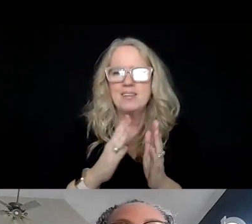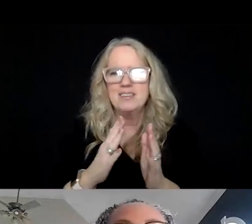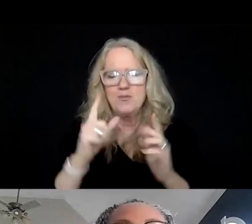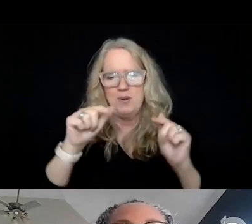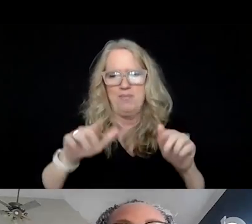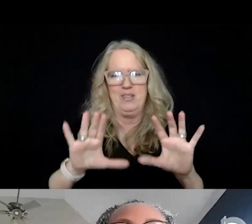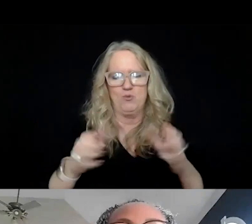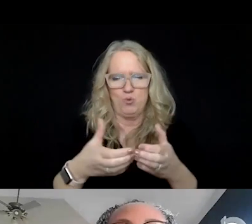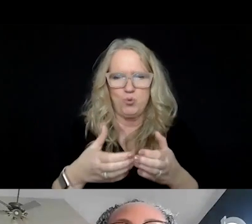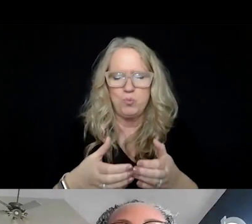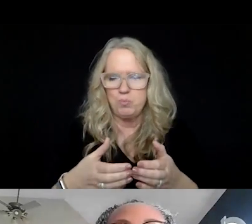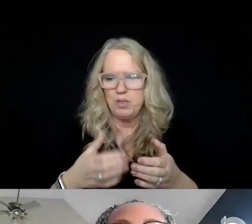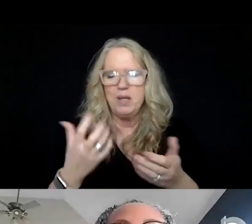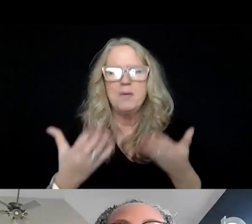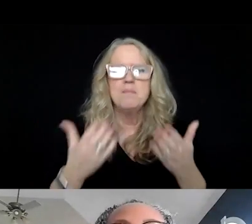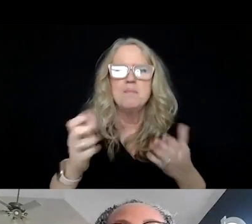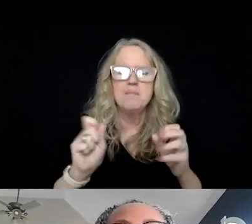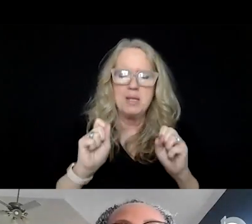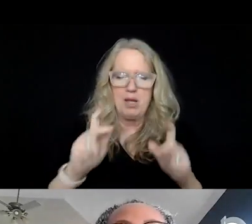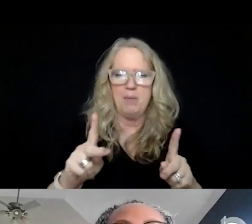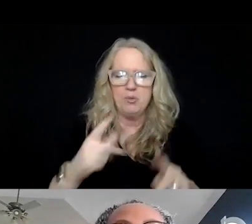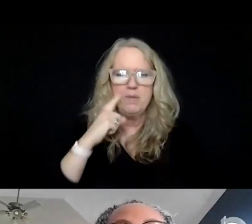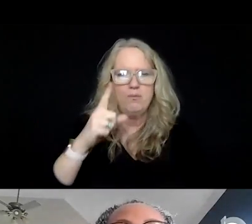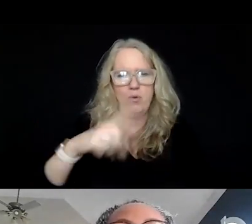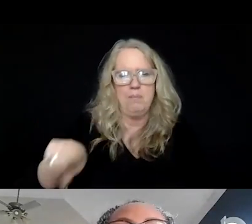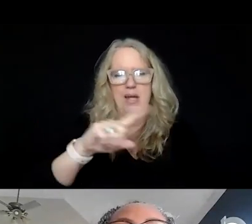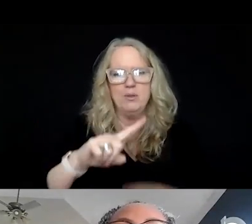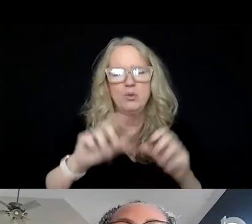MAY BE AN OPPORTUNITY FOR YOU TO REACH OUT AND TALK TO.